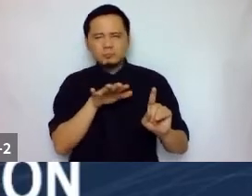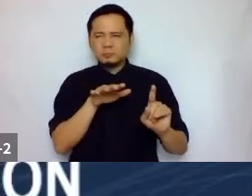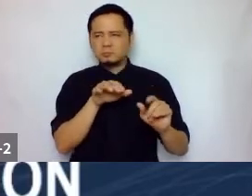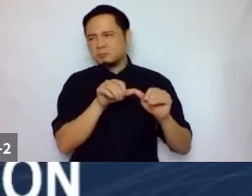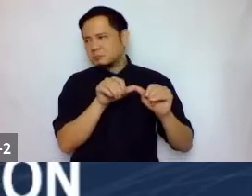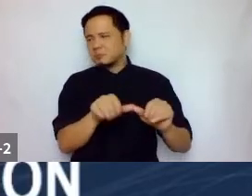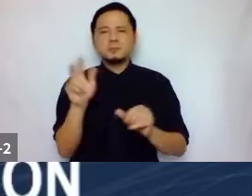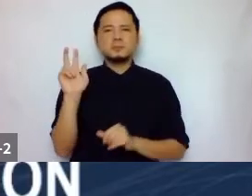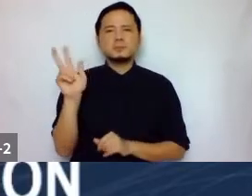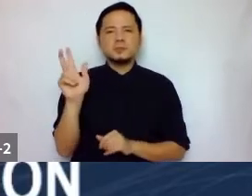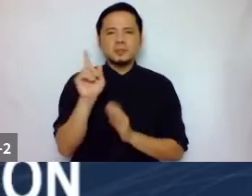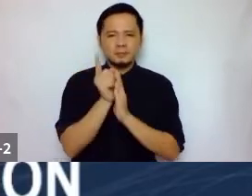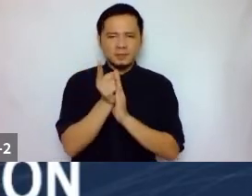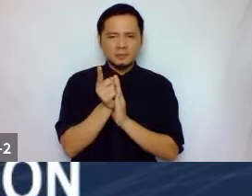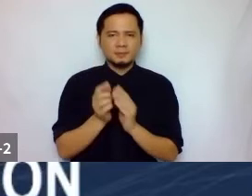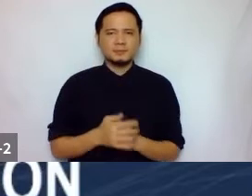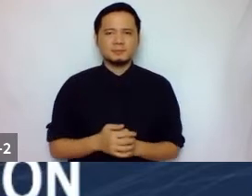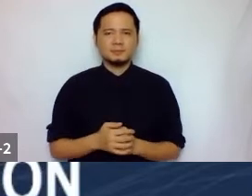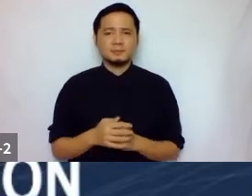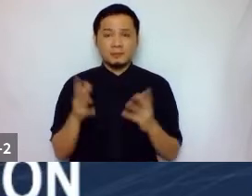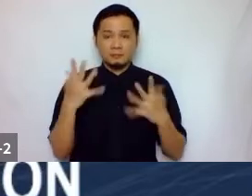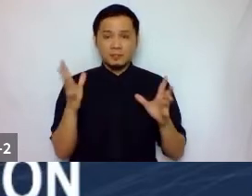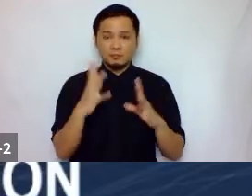After this we can already go home.